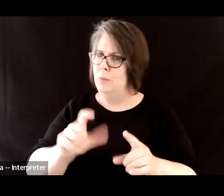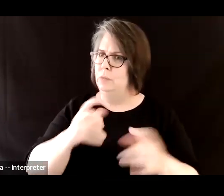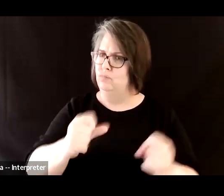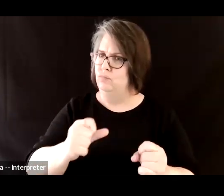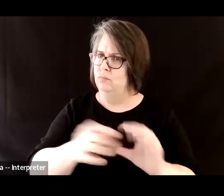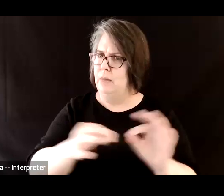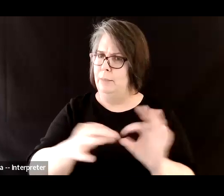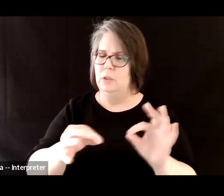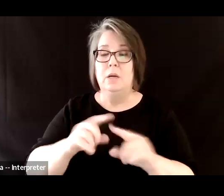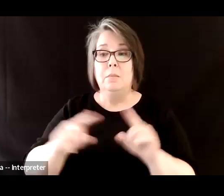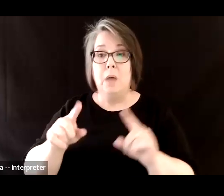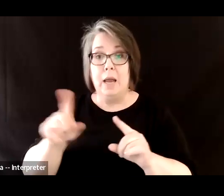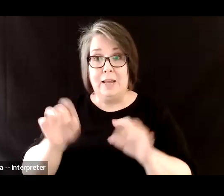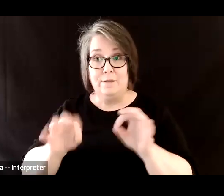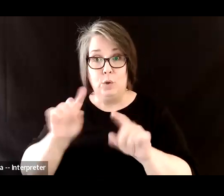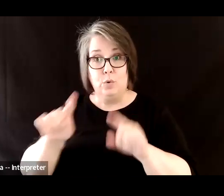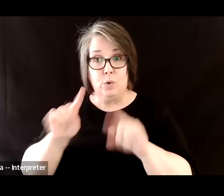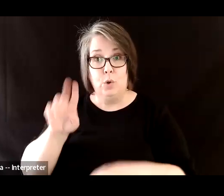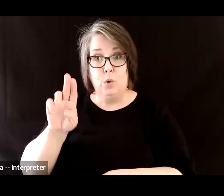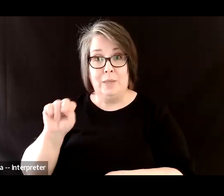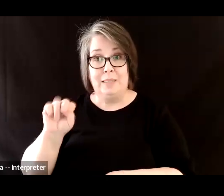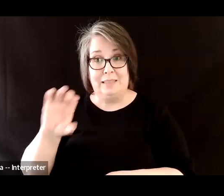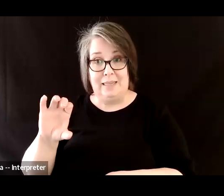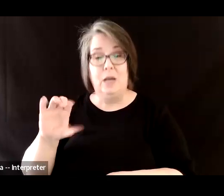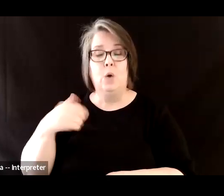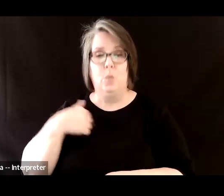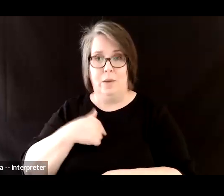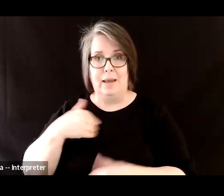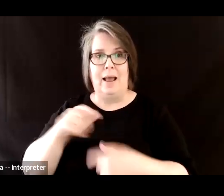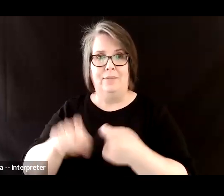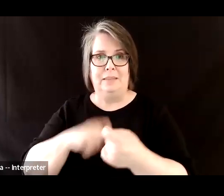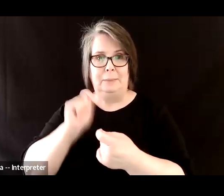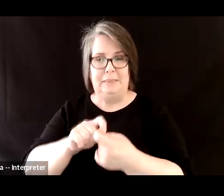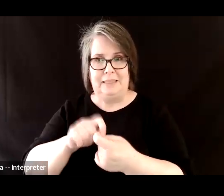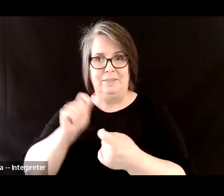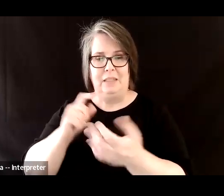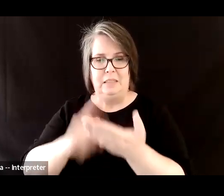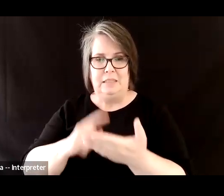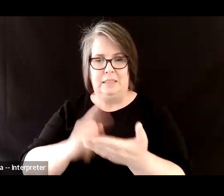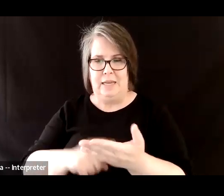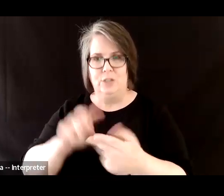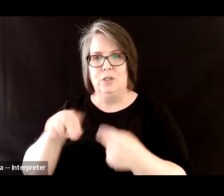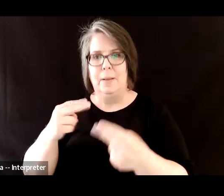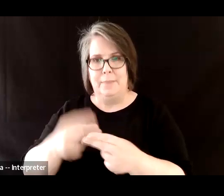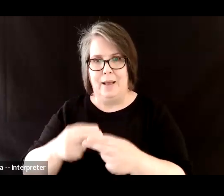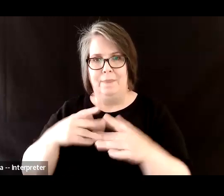If you are at UNC Chapel Hill, if you could have a more specific discussion about the events, but I, but I would say